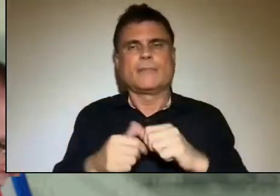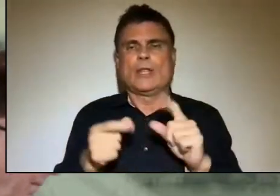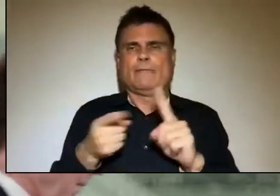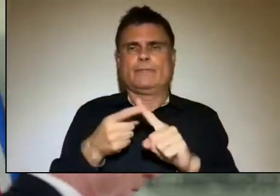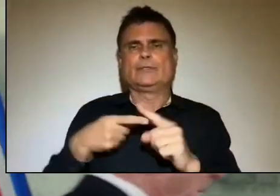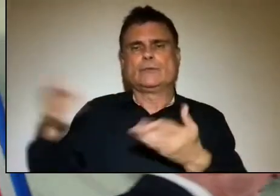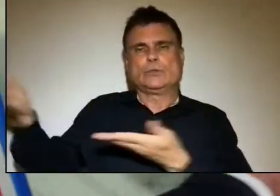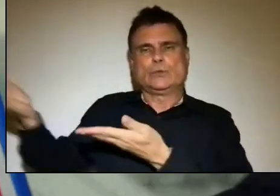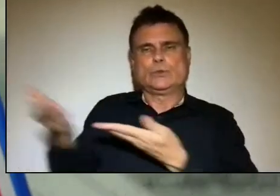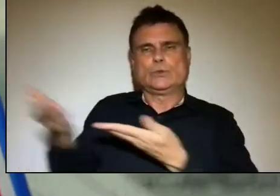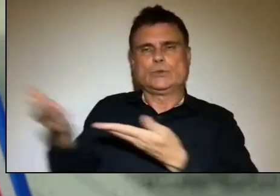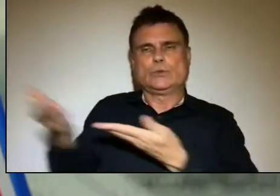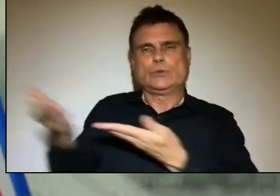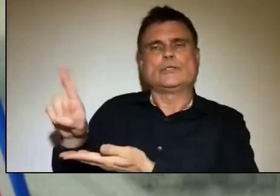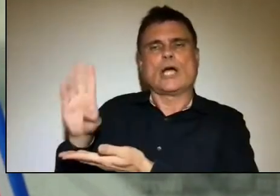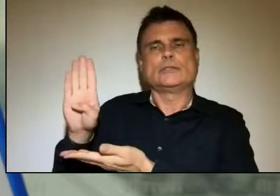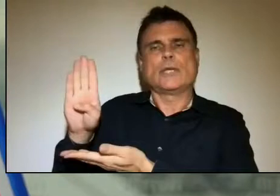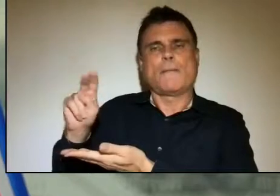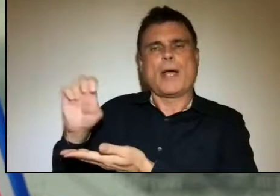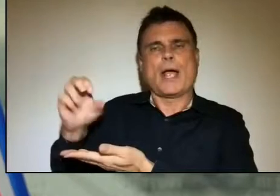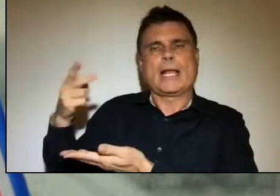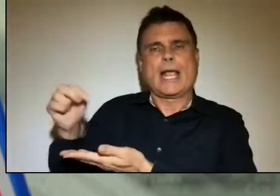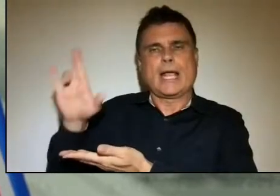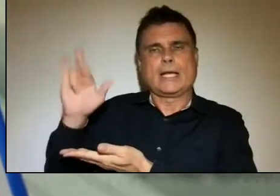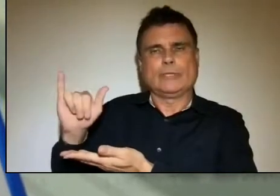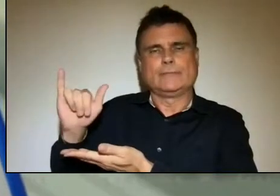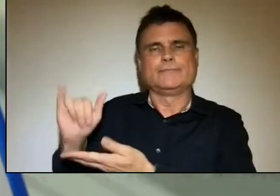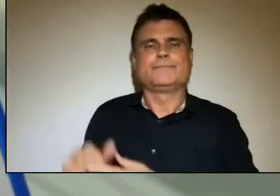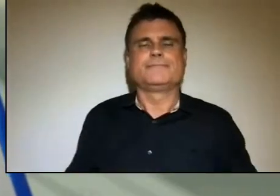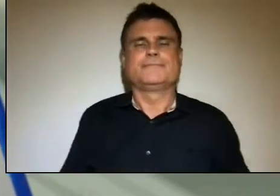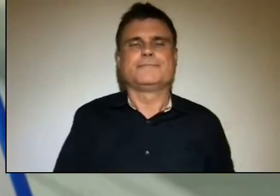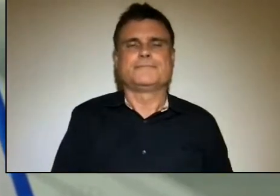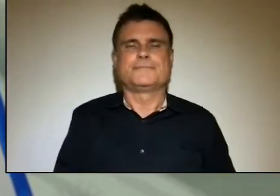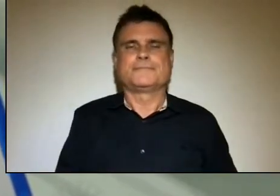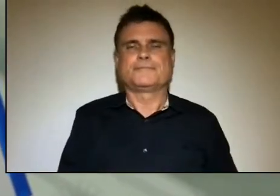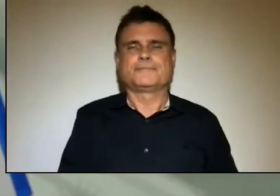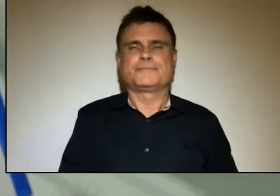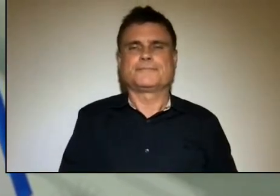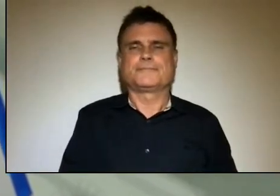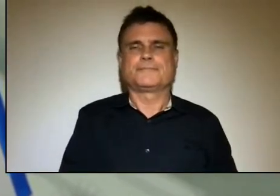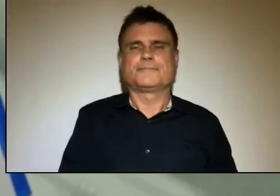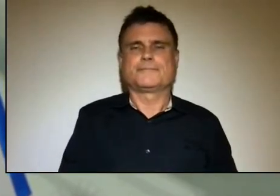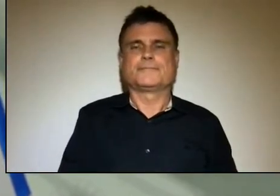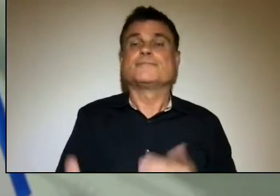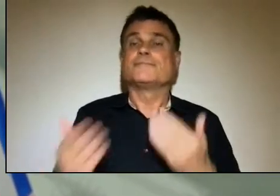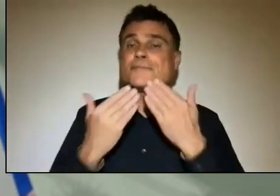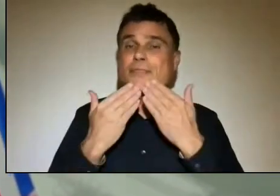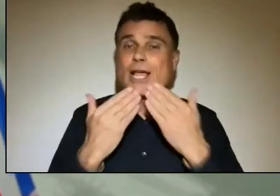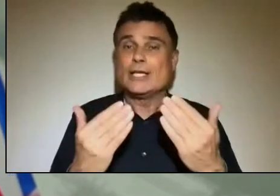And with that it's my honor to introduce Dr. Bonnie Henry.